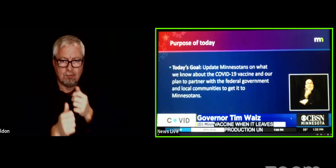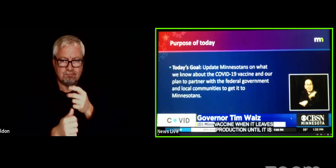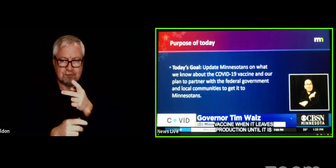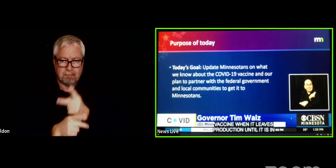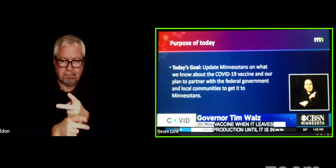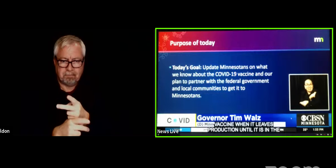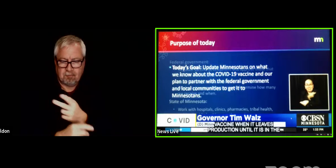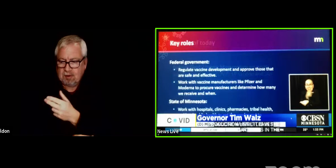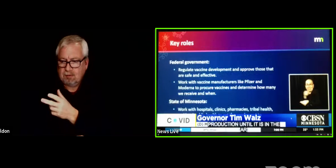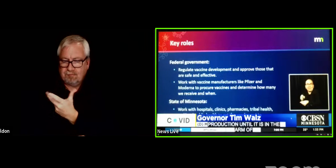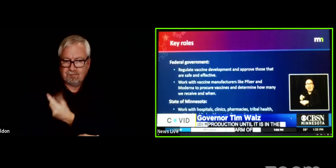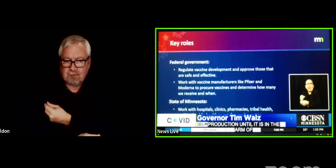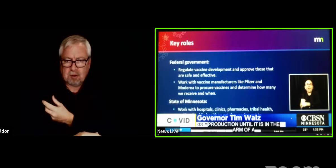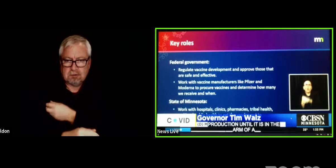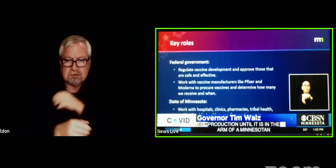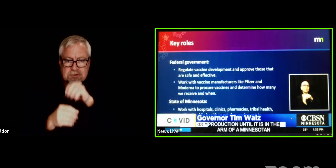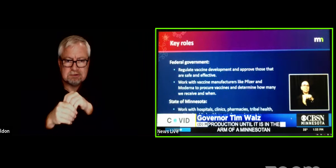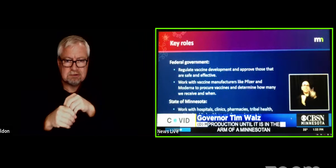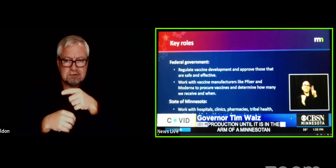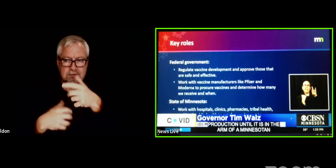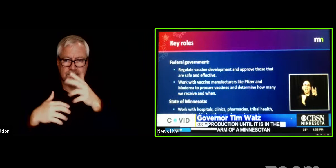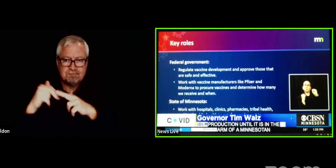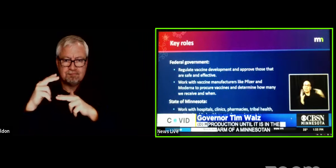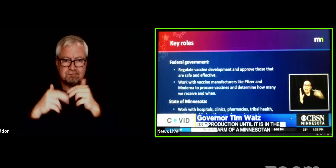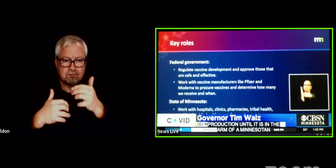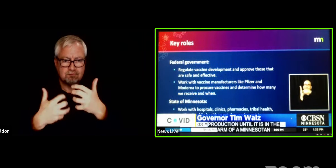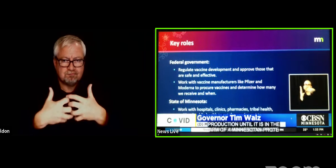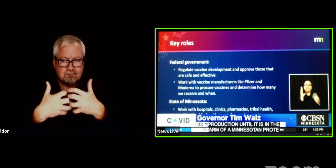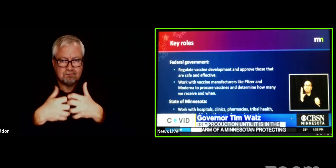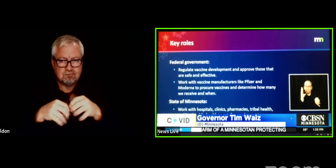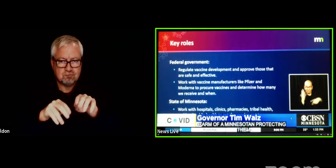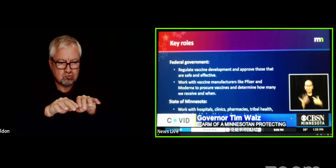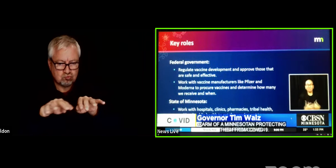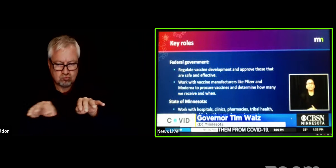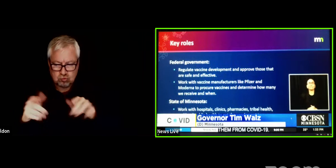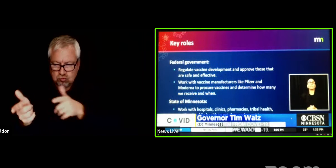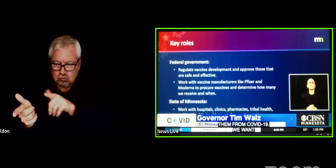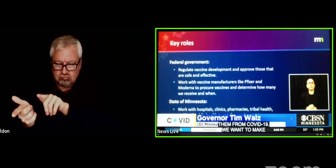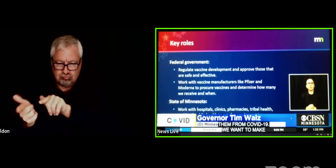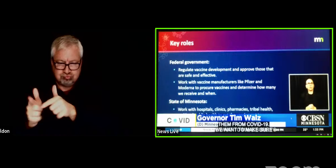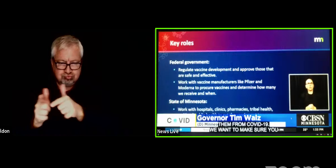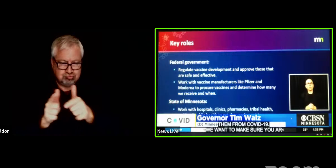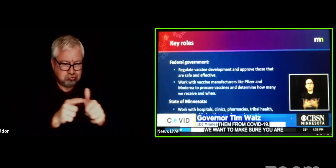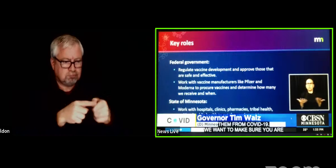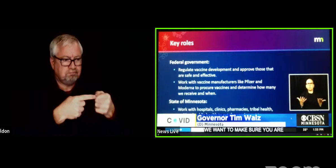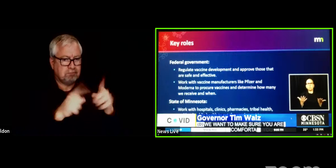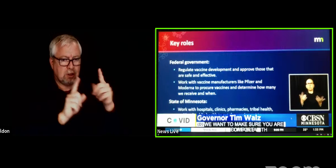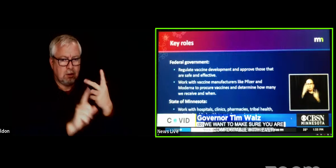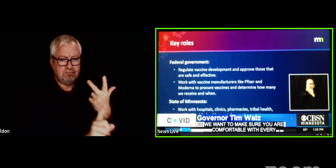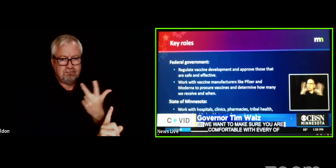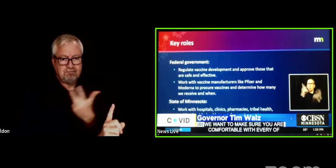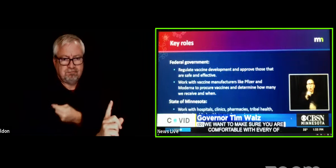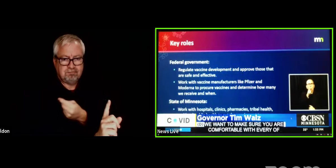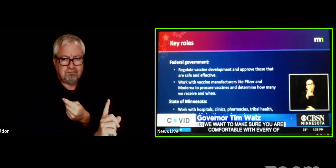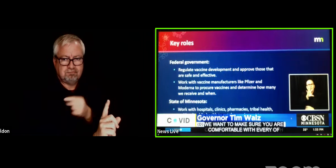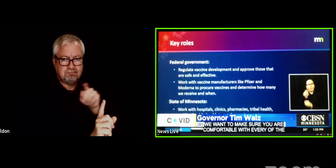WITH EVERY STEP OF THE WAY. HERE'S THE ROLES INVOLVED IN THIS. THE FEDERAL GOVERNMENT -- THEIR ROLE IS TO